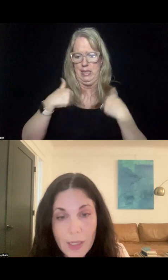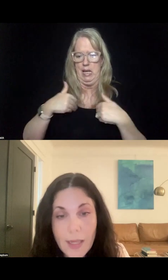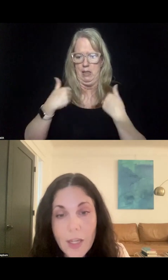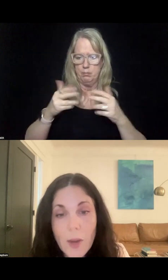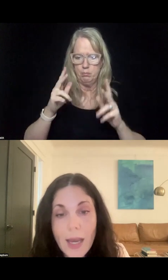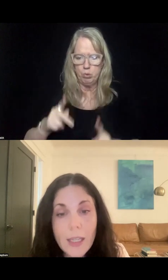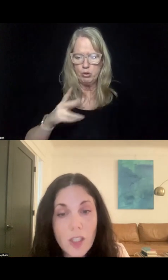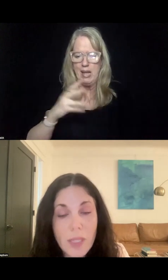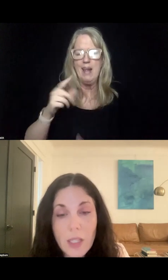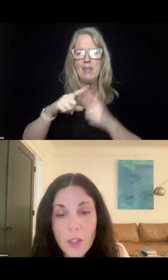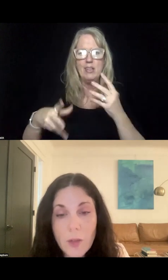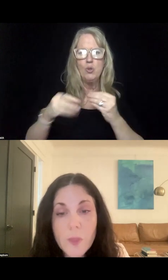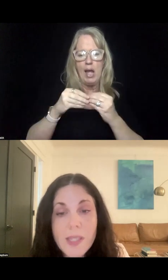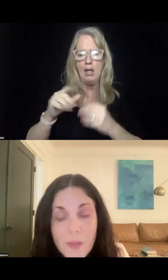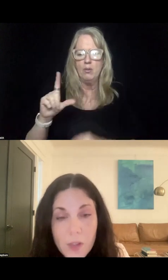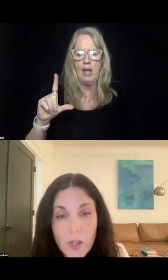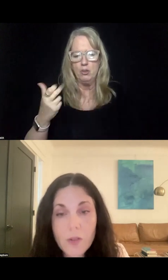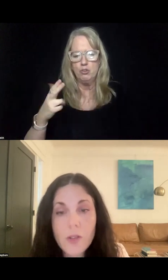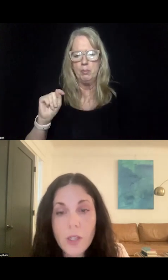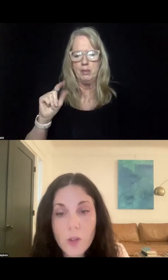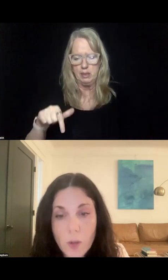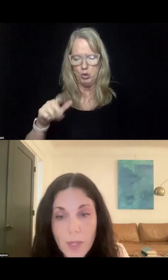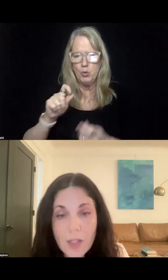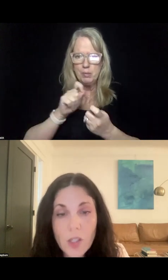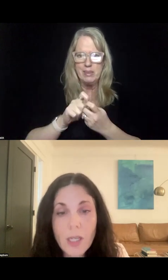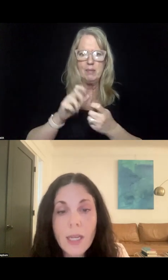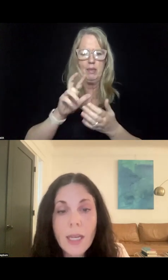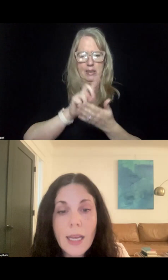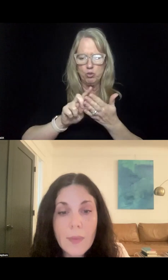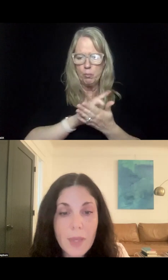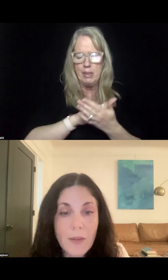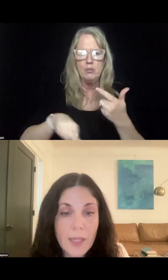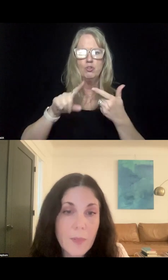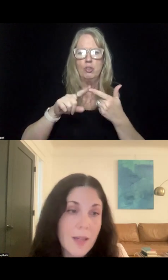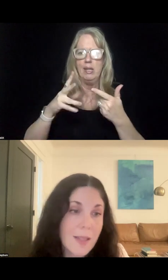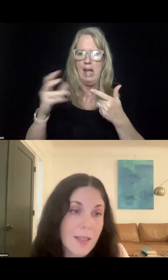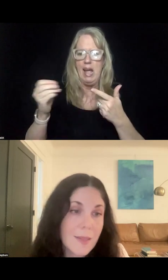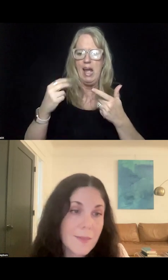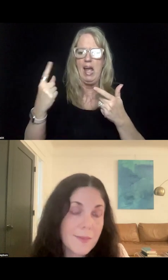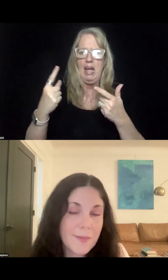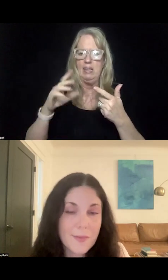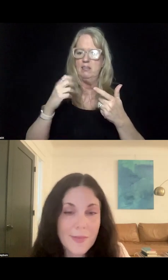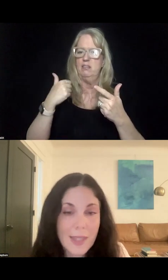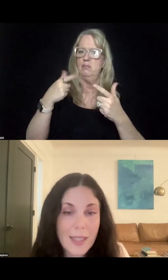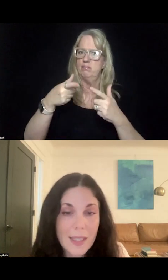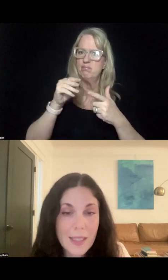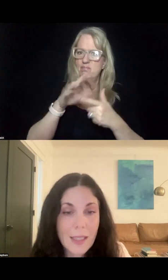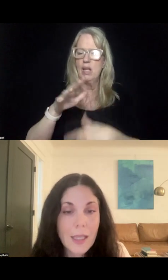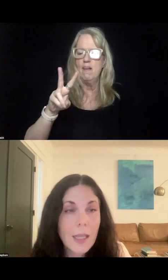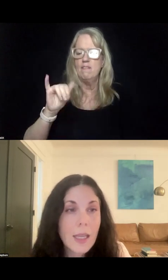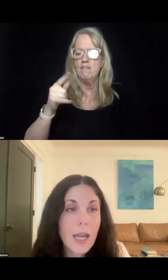AND THEN YOU ADD DISCRIMINATION AND BEING VICTIMIZED.